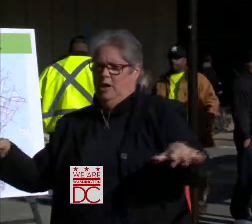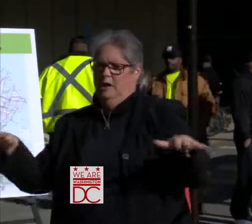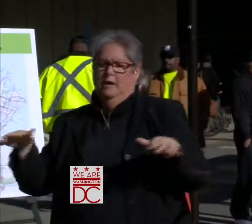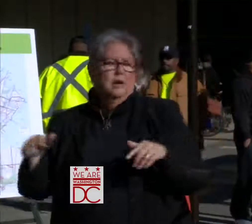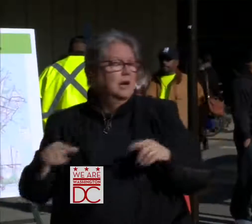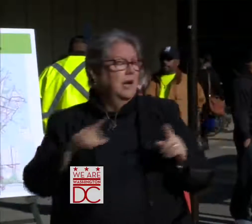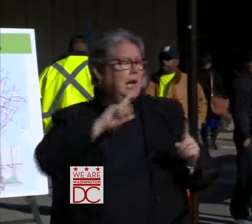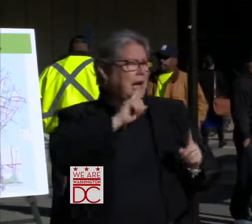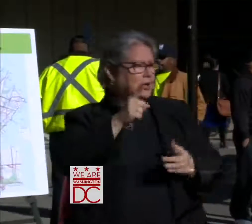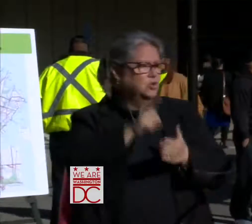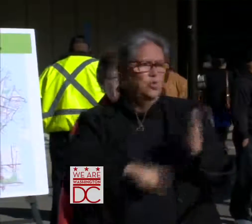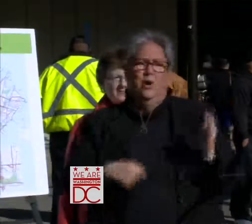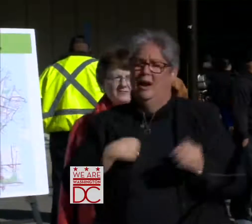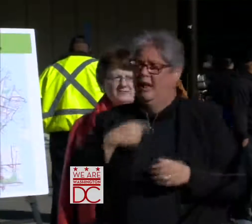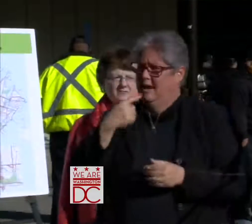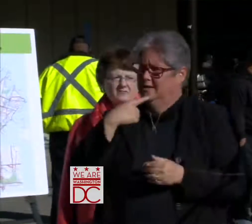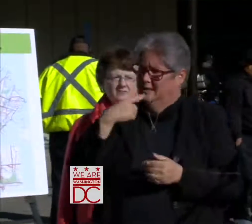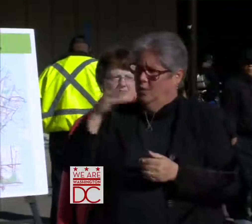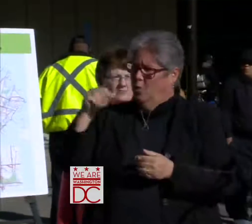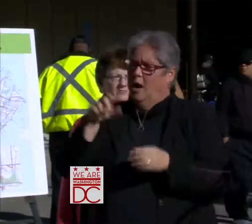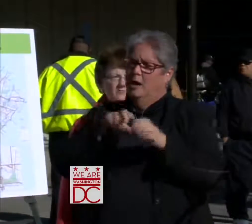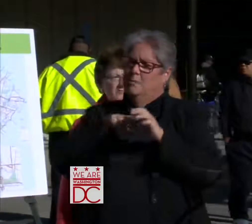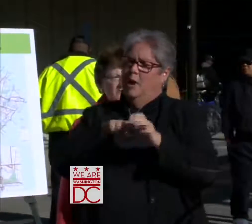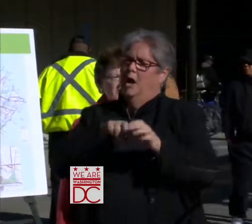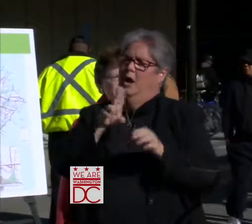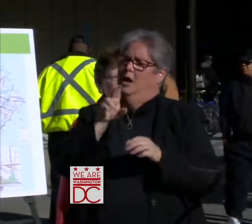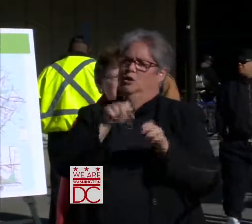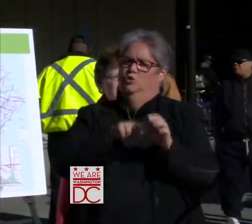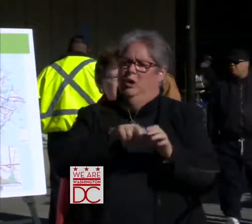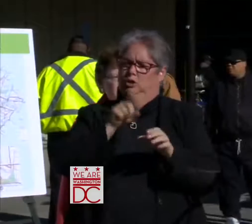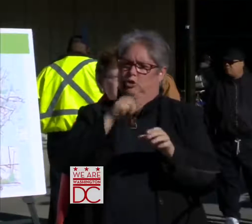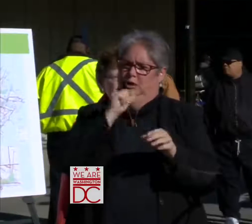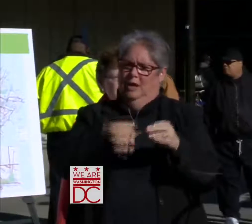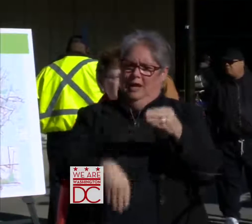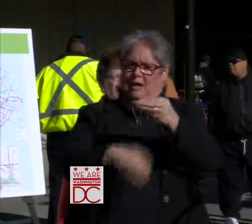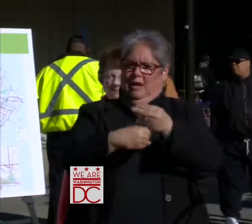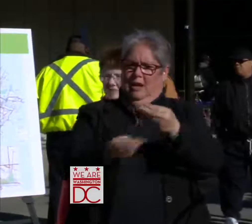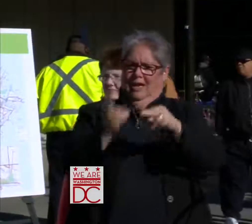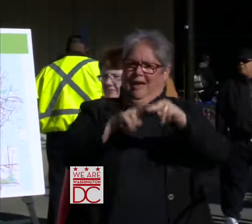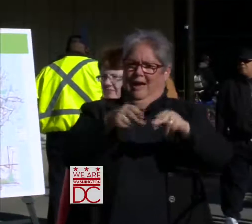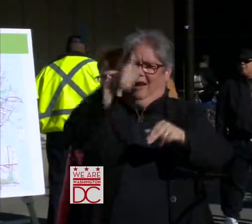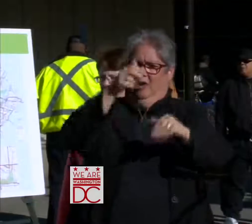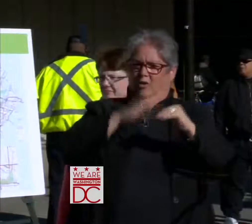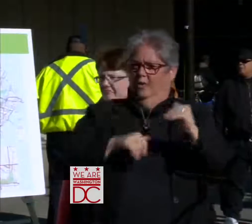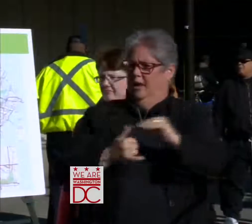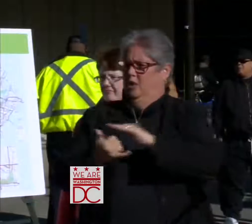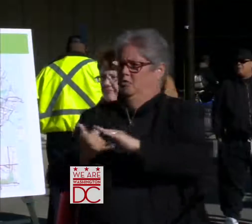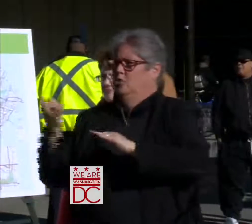ACTUALLY WHAT I SAID WAS THAT BUS RIDERS SHOULDN'T HAVE TO PAY A HIGHER INCREASE THAN RAIL RIDERS AND THAT IS